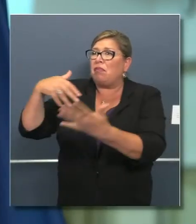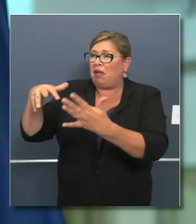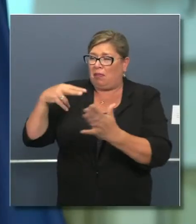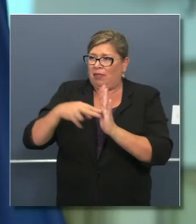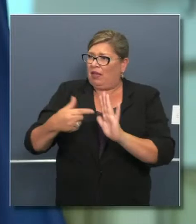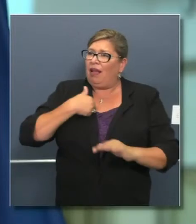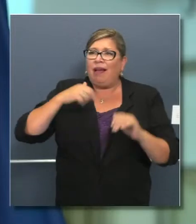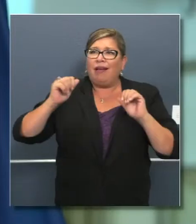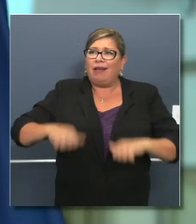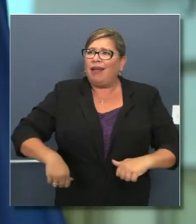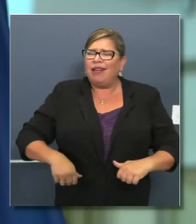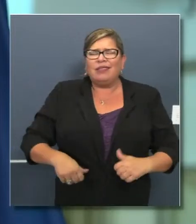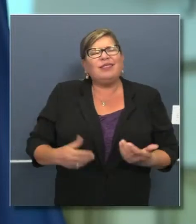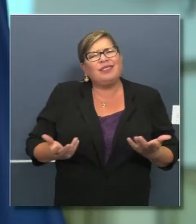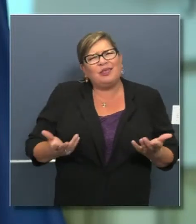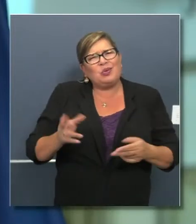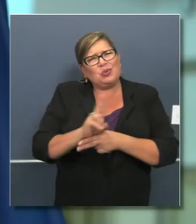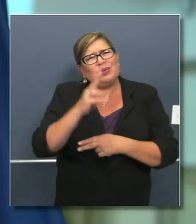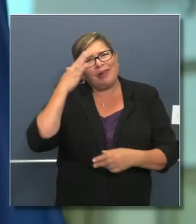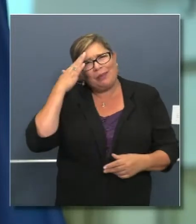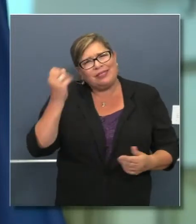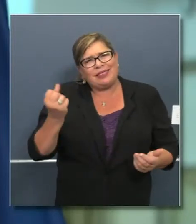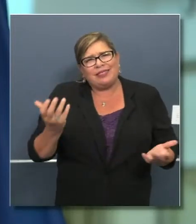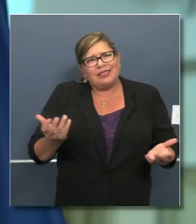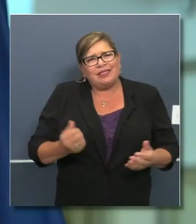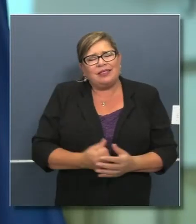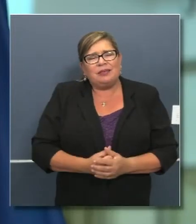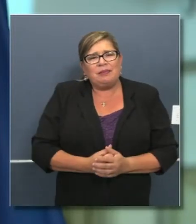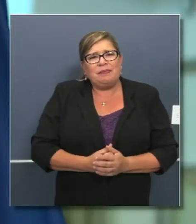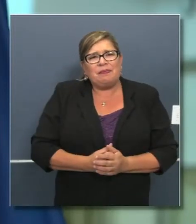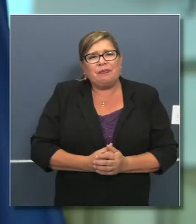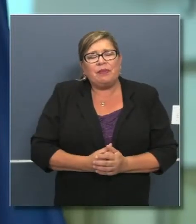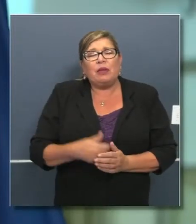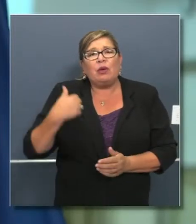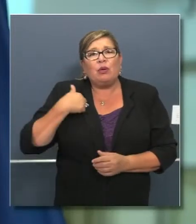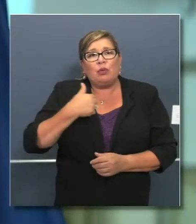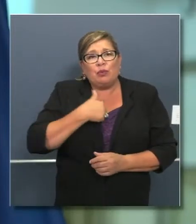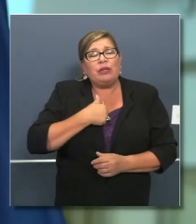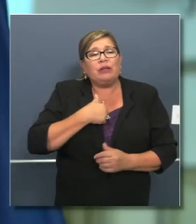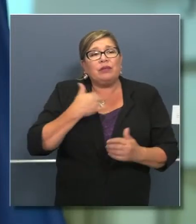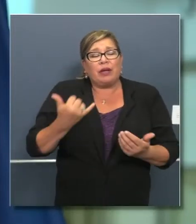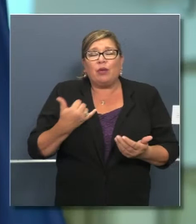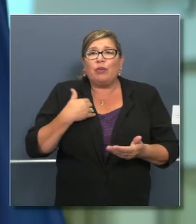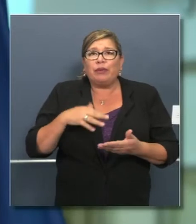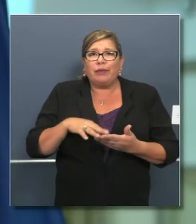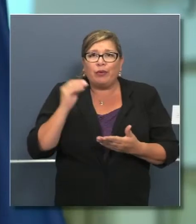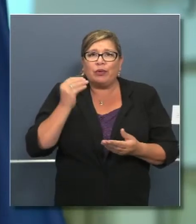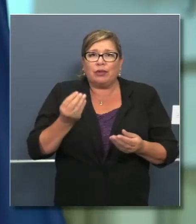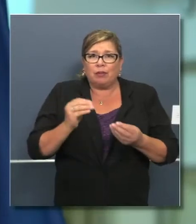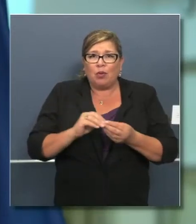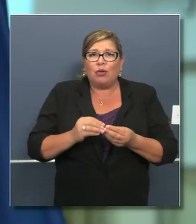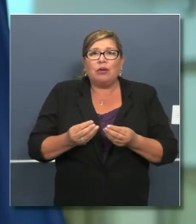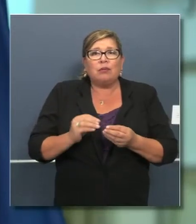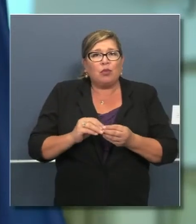that use common sense and so we're learning more and more in real time I can't emphasize